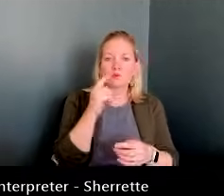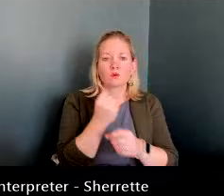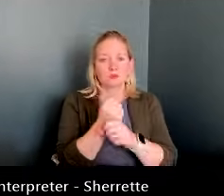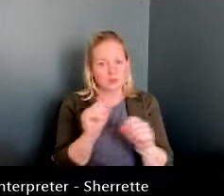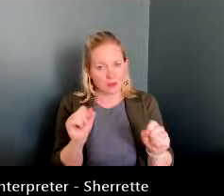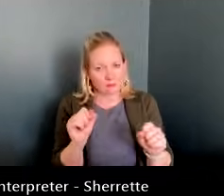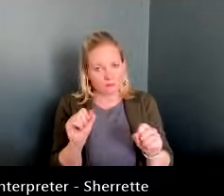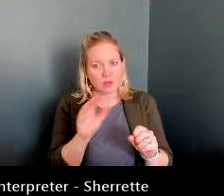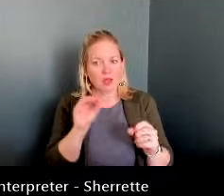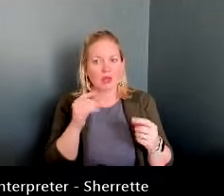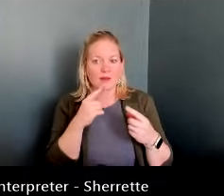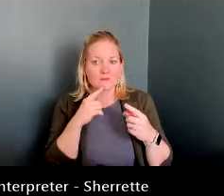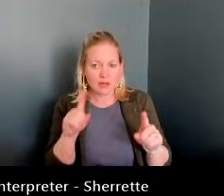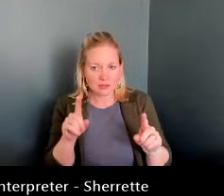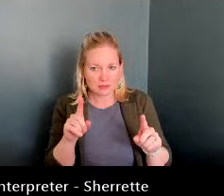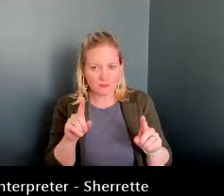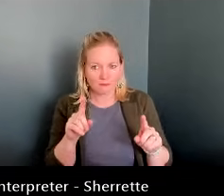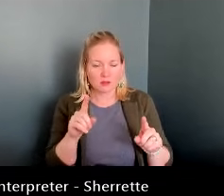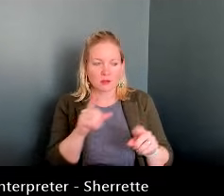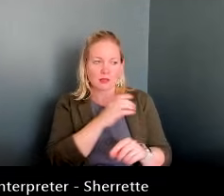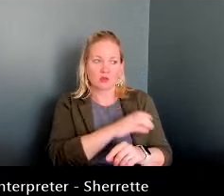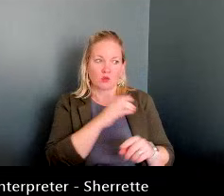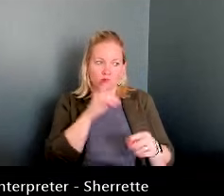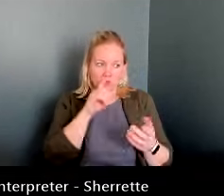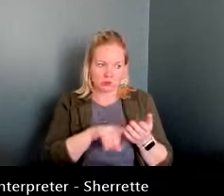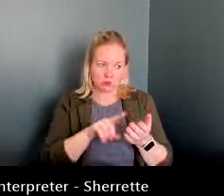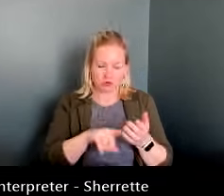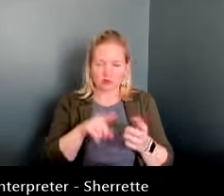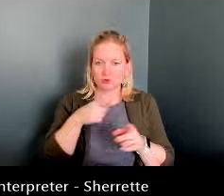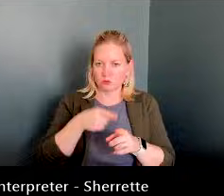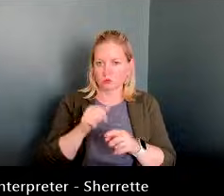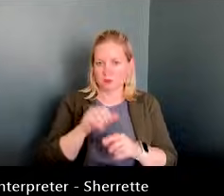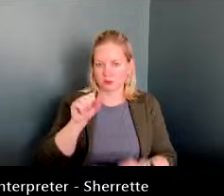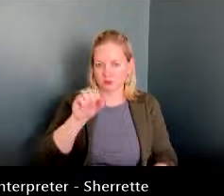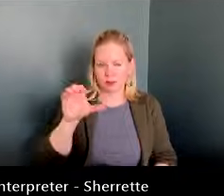effective clinical research in sickle cell disease. So,